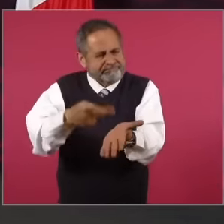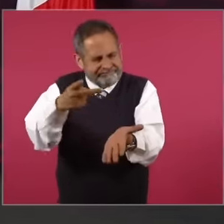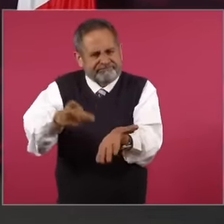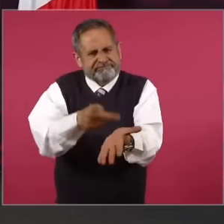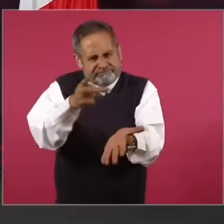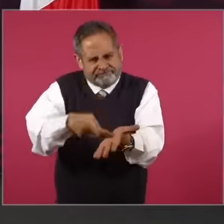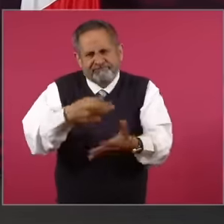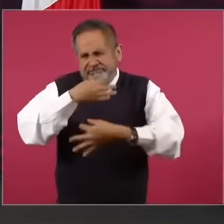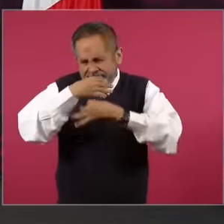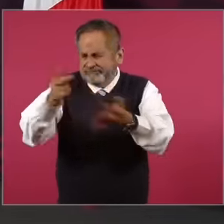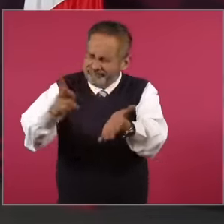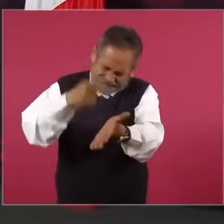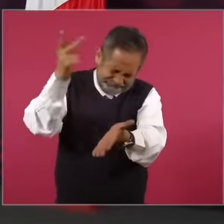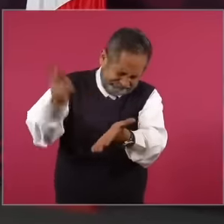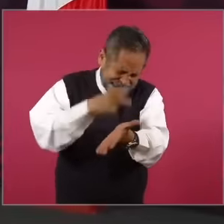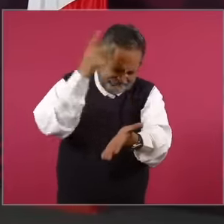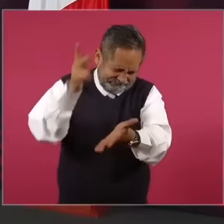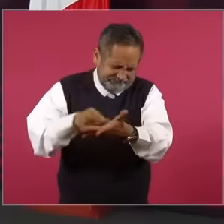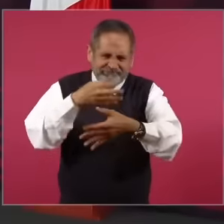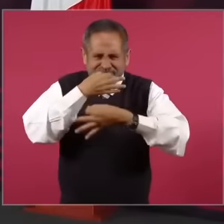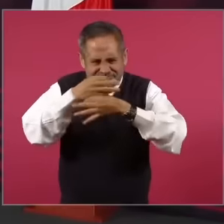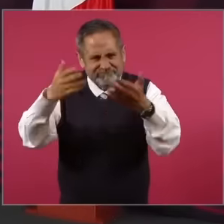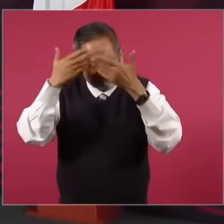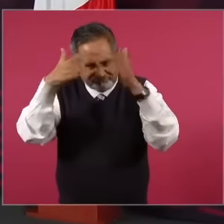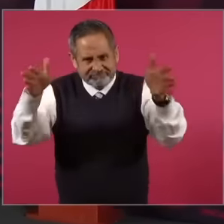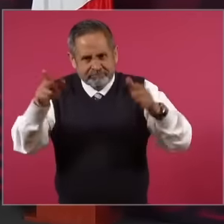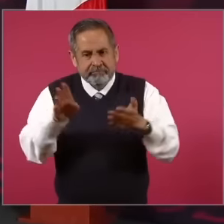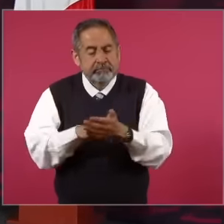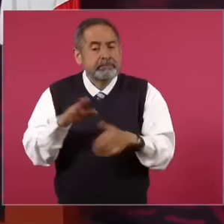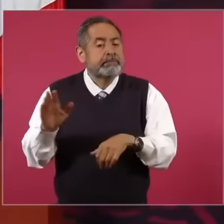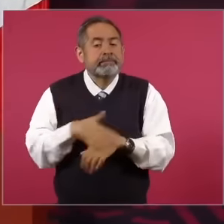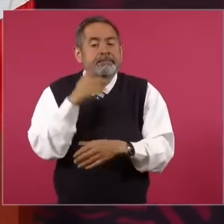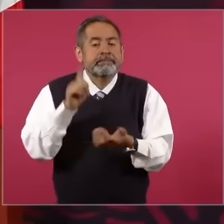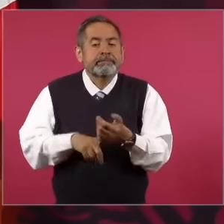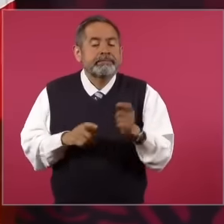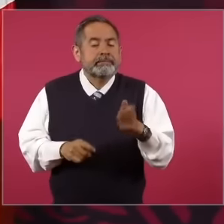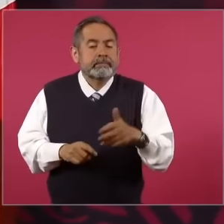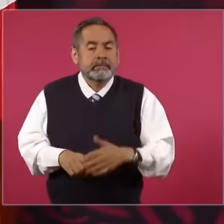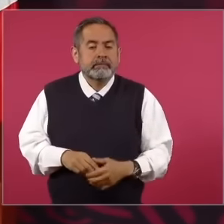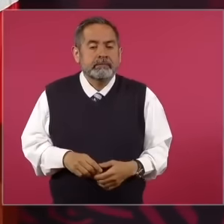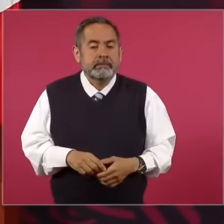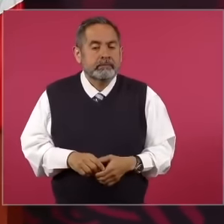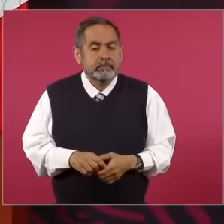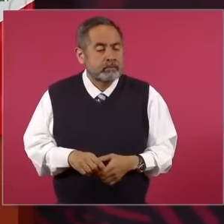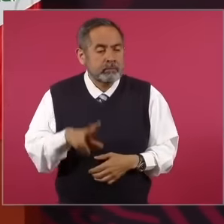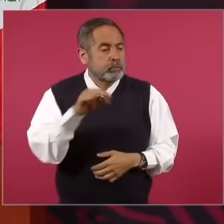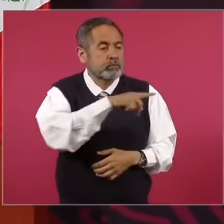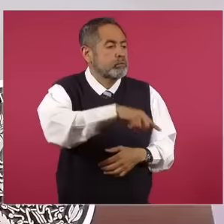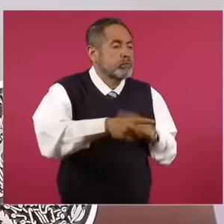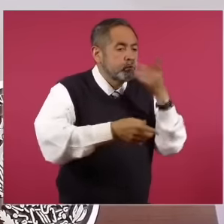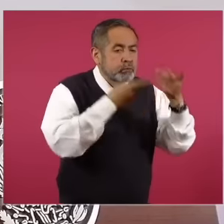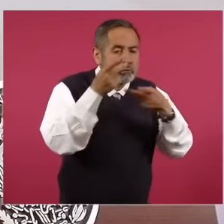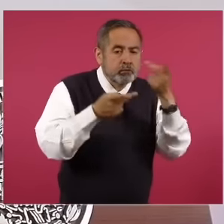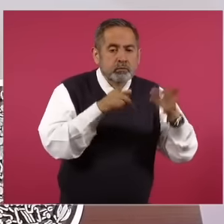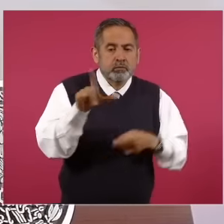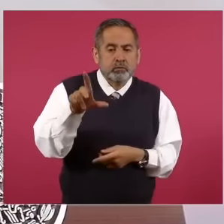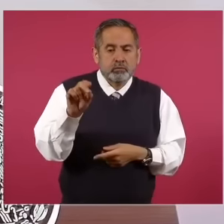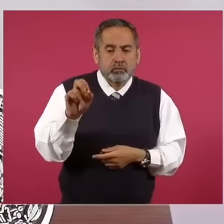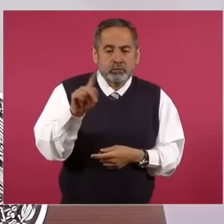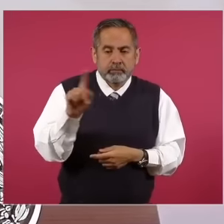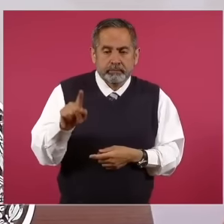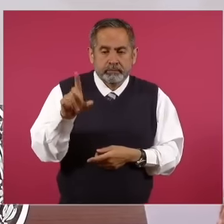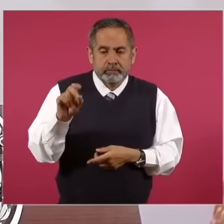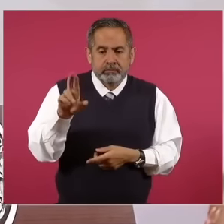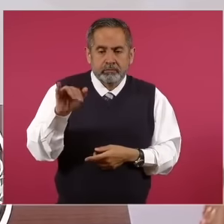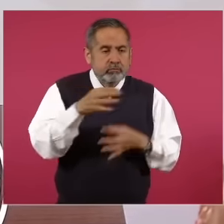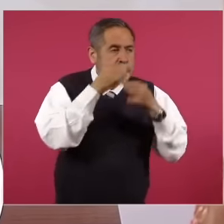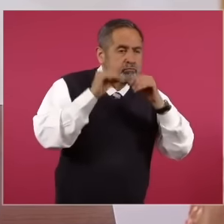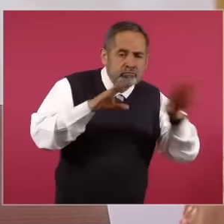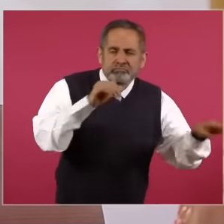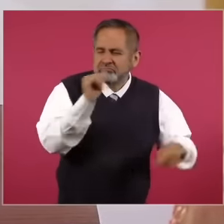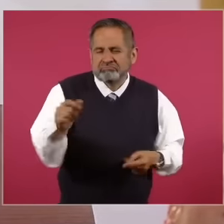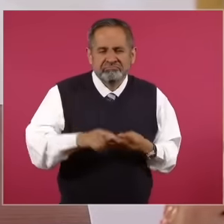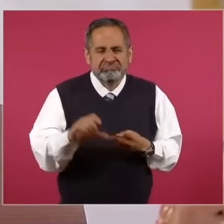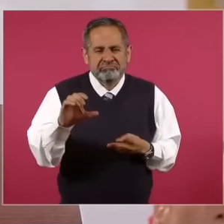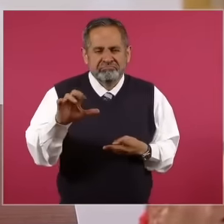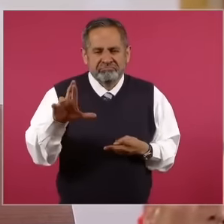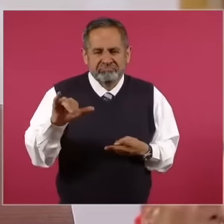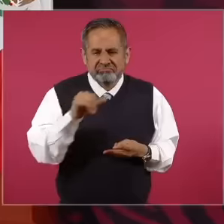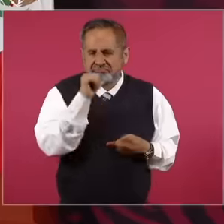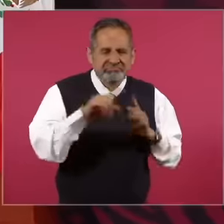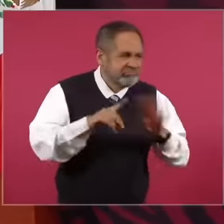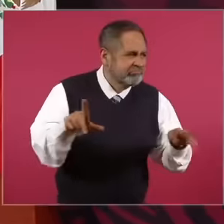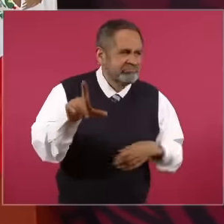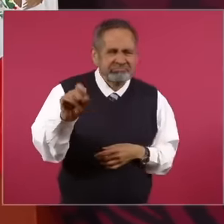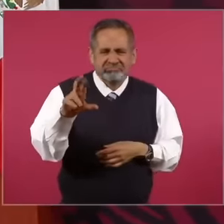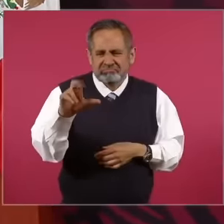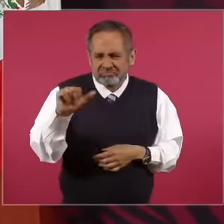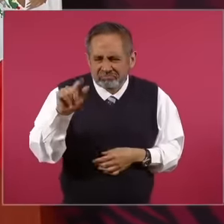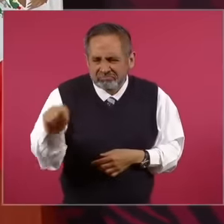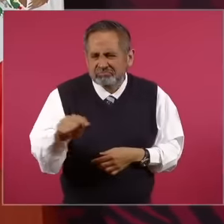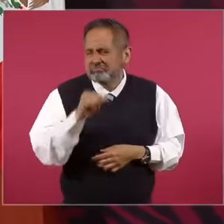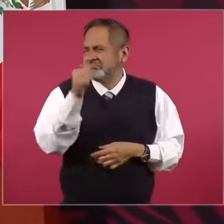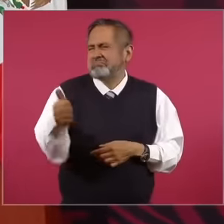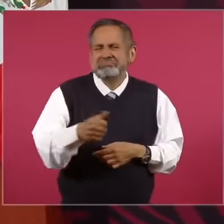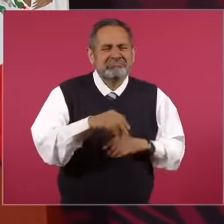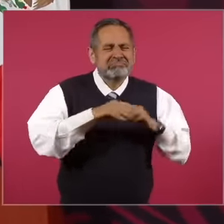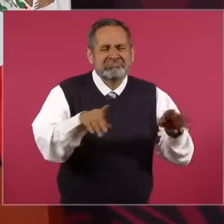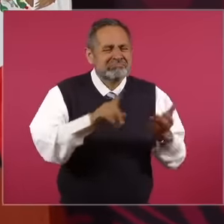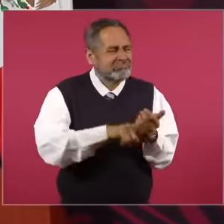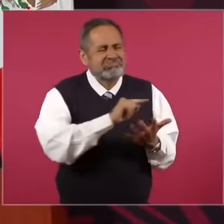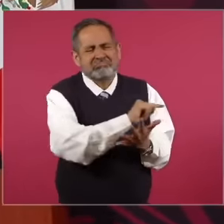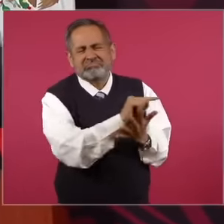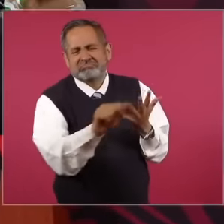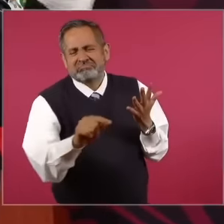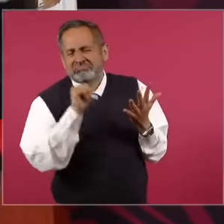repeating. and repeat it because this is not going to be said by López Doriga or Ciro or Loré de Mola or